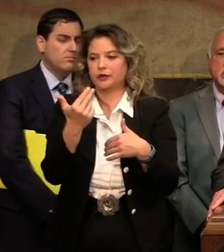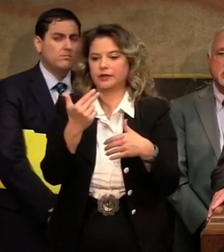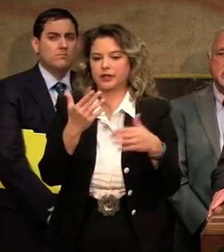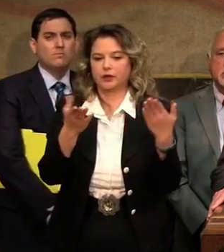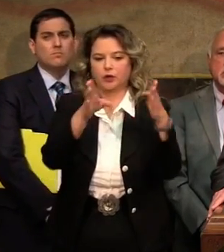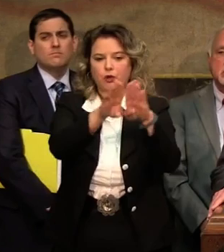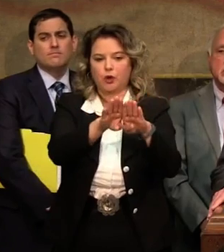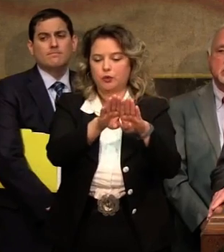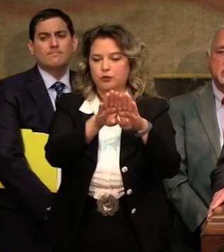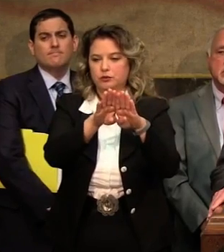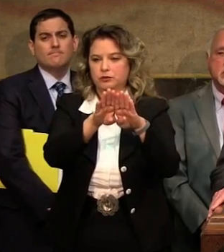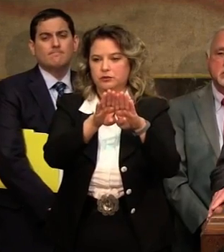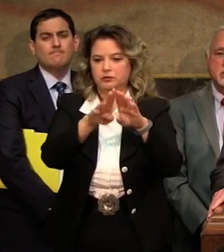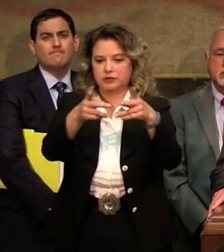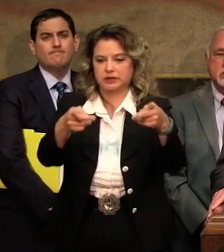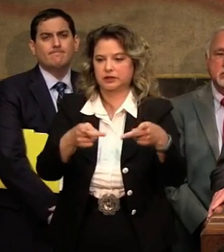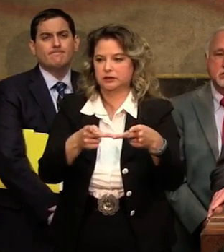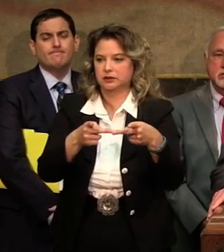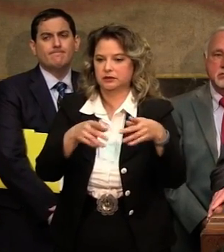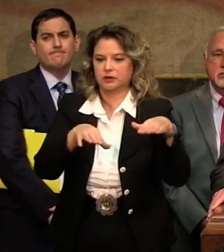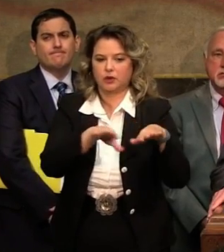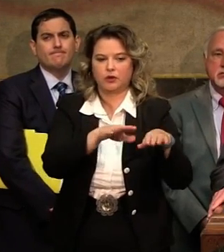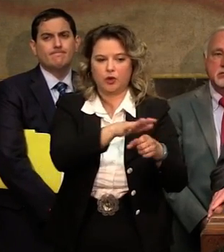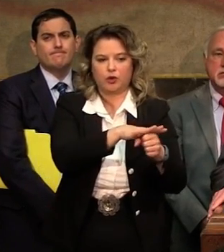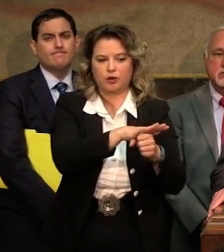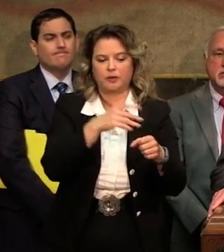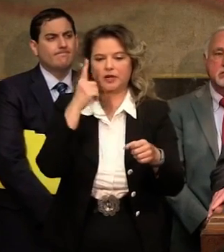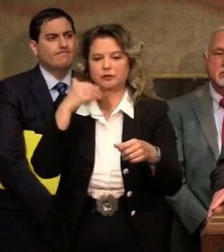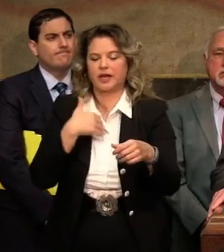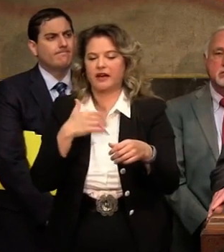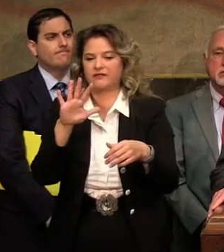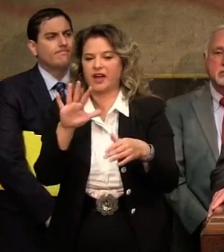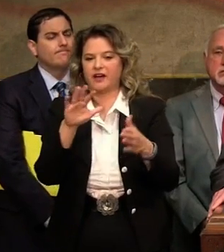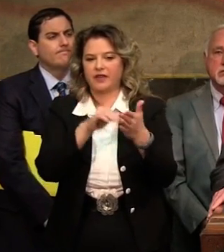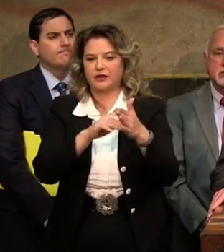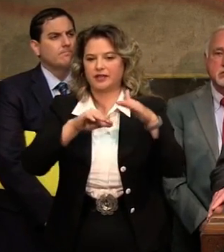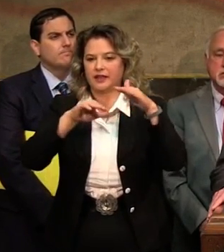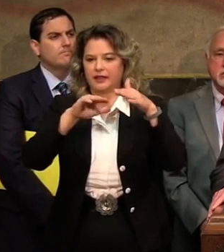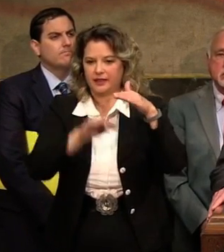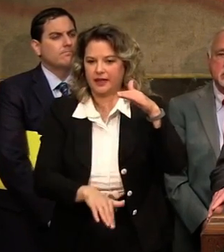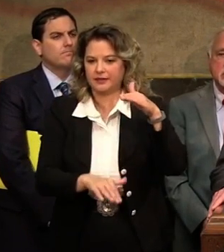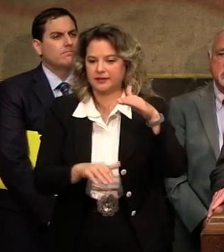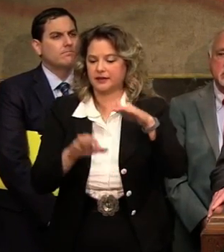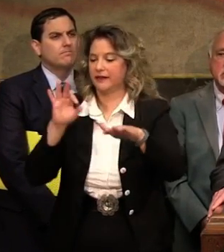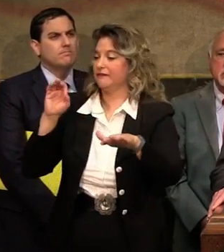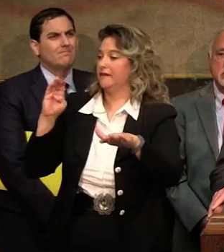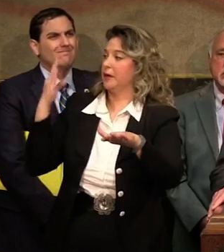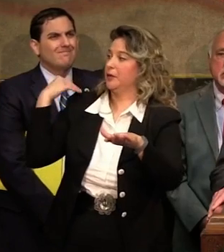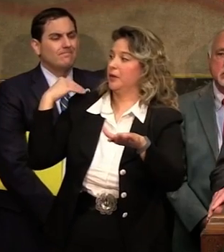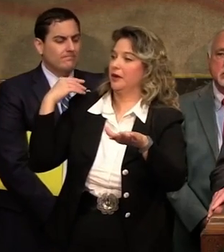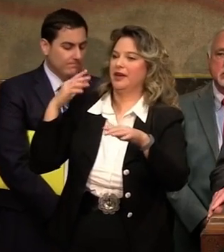local level because we have five thousand less inmates at the end of februari than we did in 2012 and not